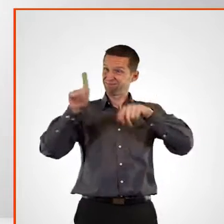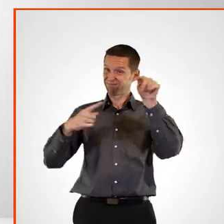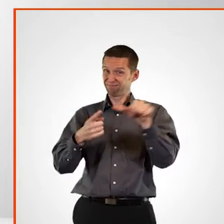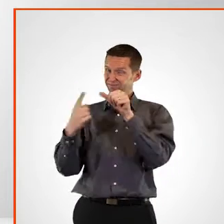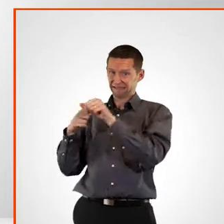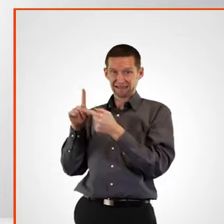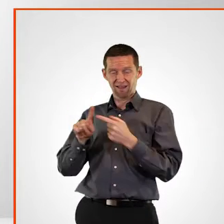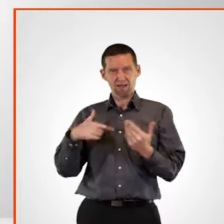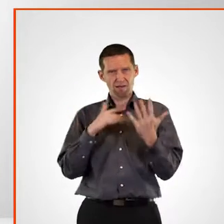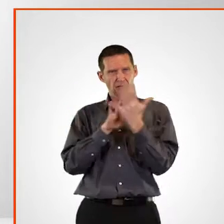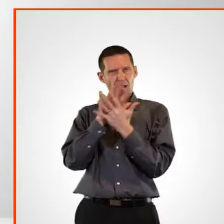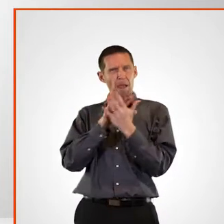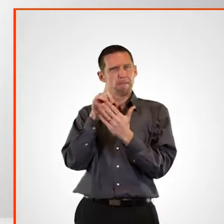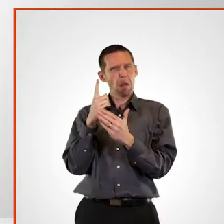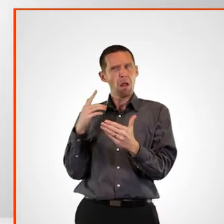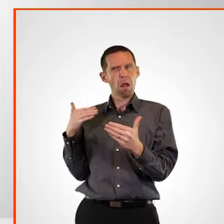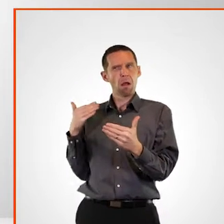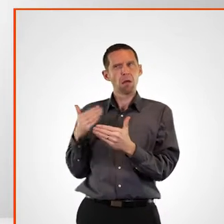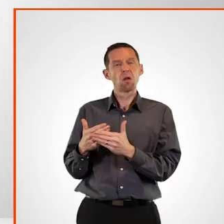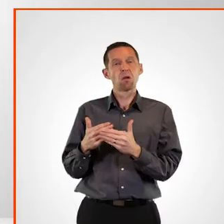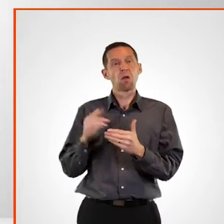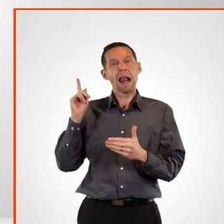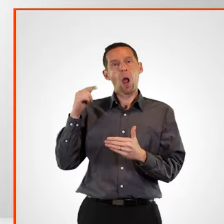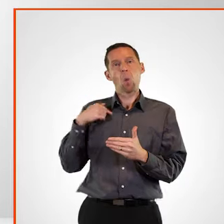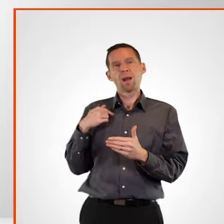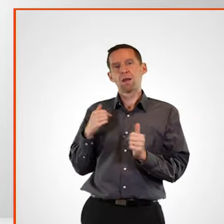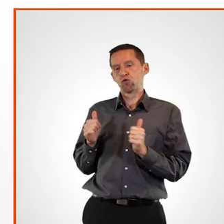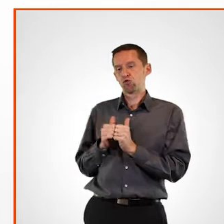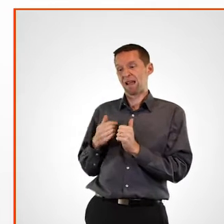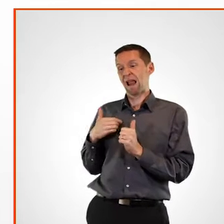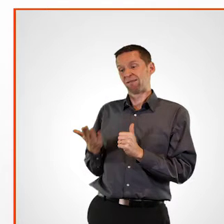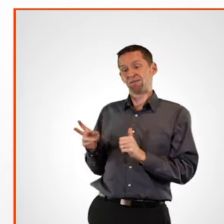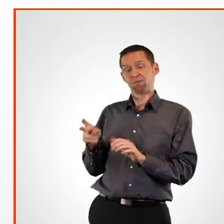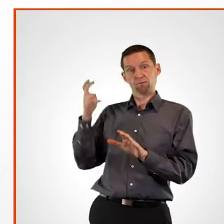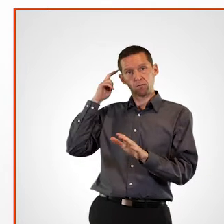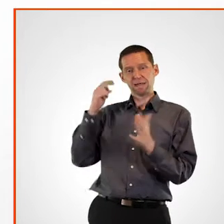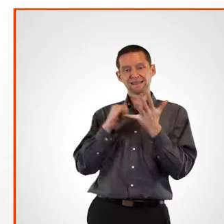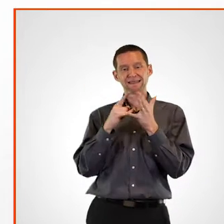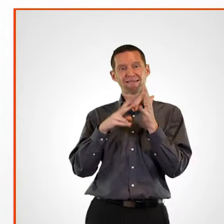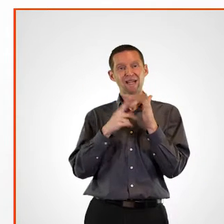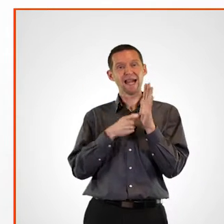And I think there's still some unanswered questions, but I think we've become more comfortable with implanting those kids more in the severe hearing loss range nowadays.